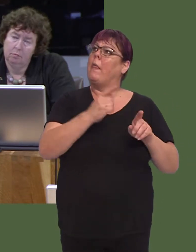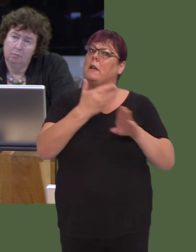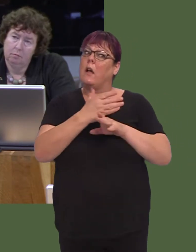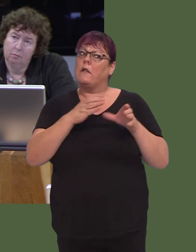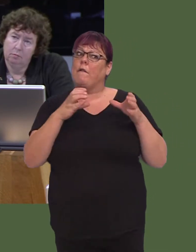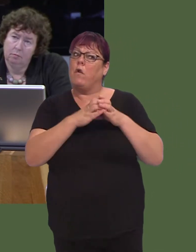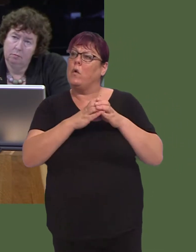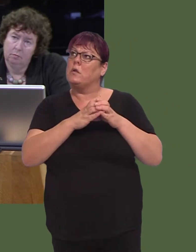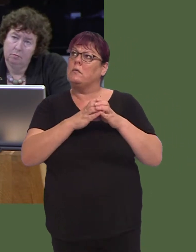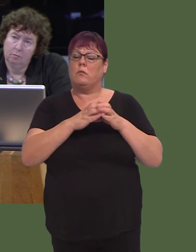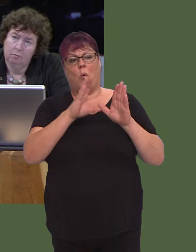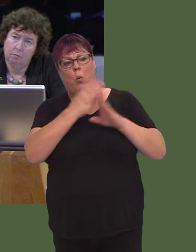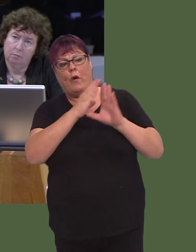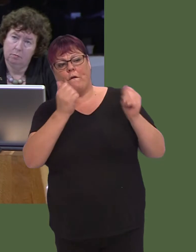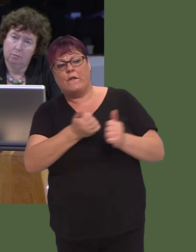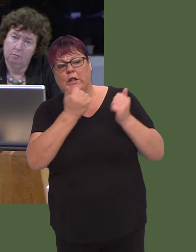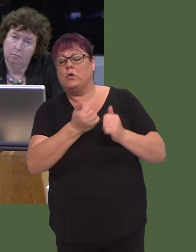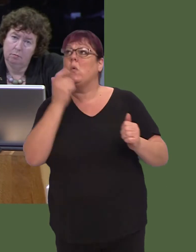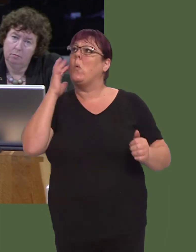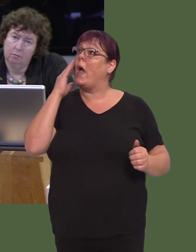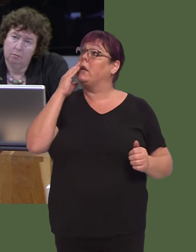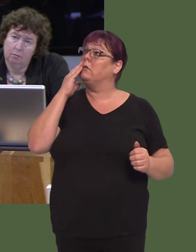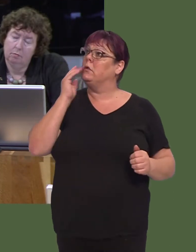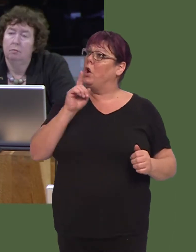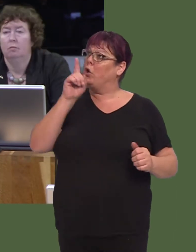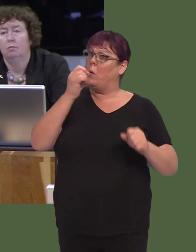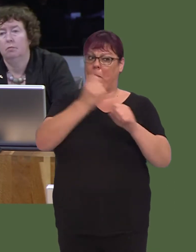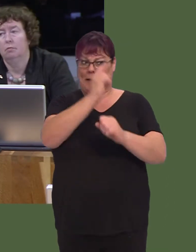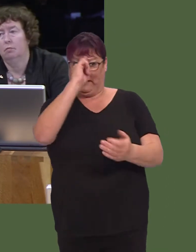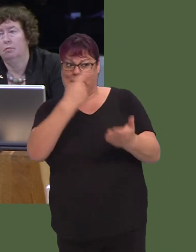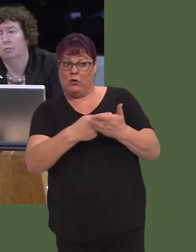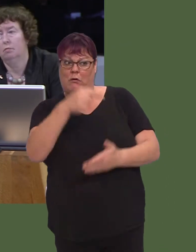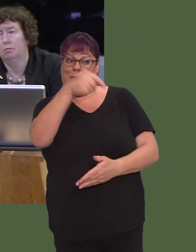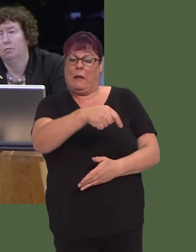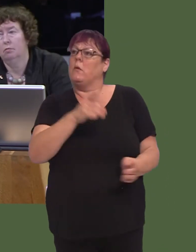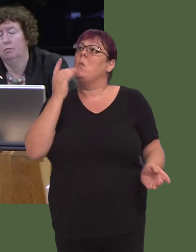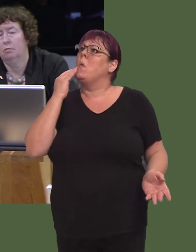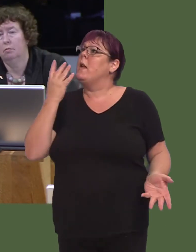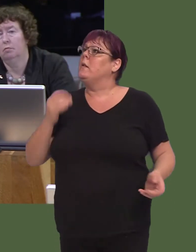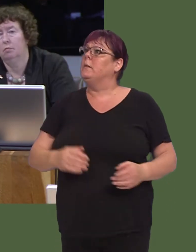the taskforce to conclude its work, and when do you envisage making a decision on your Government's role in this whole scheme?